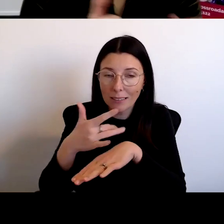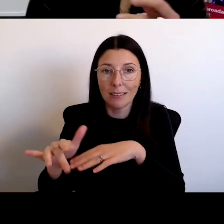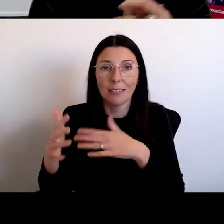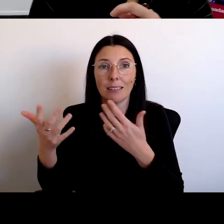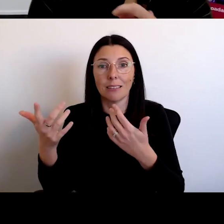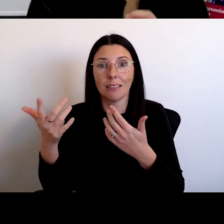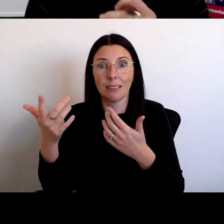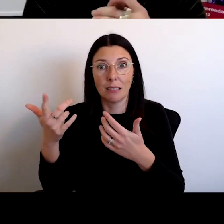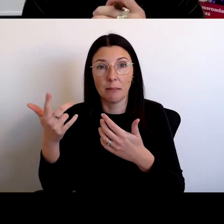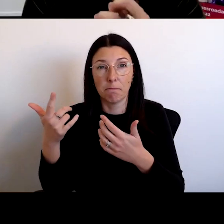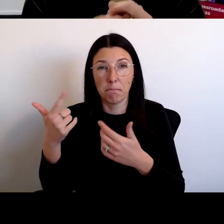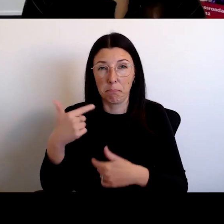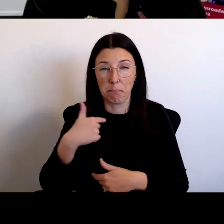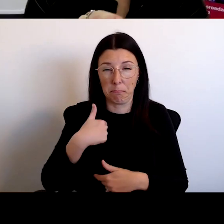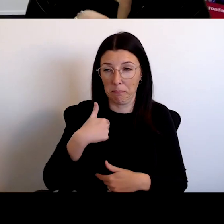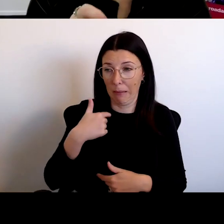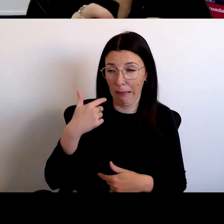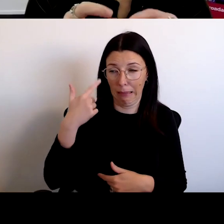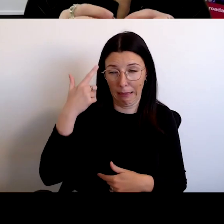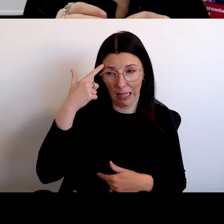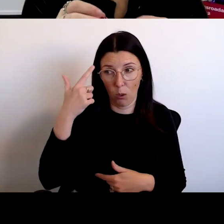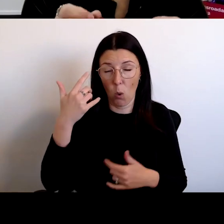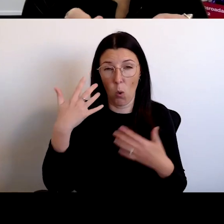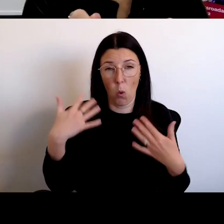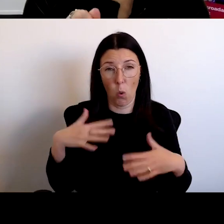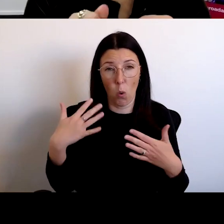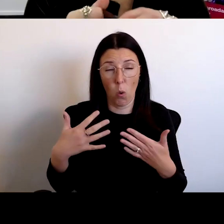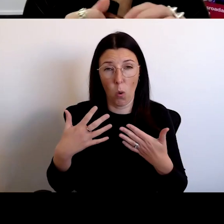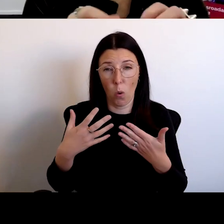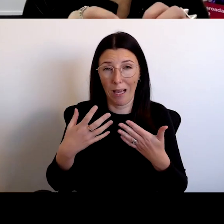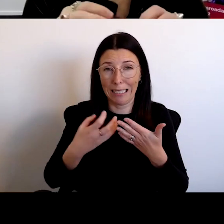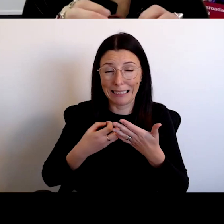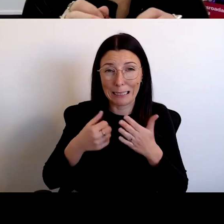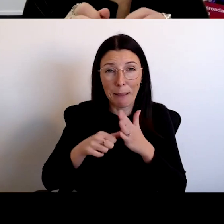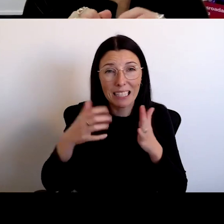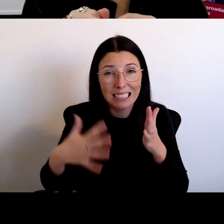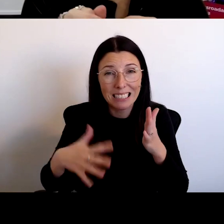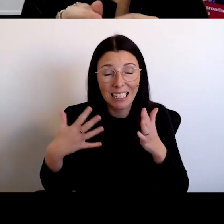it's expensive, it's time-consuming, the return on investment is really high risk, however,